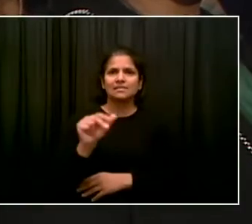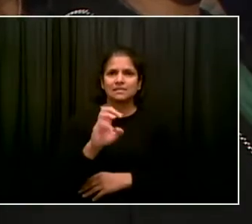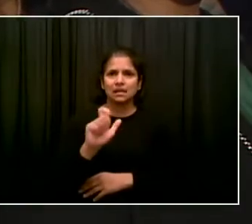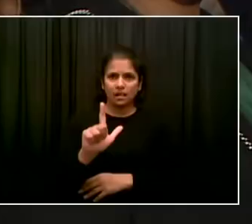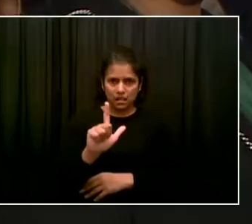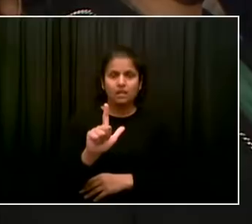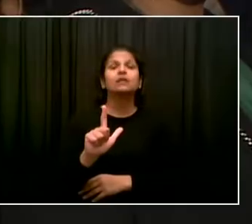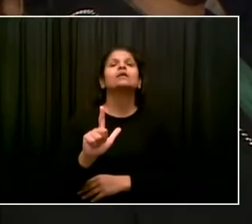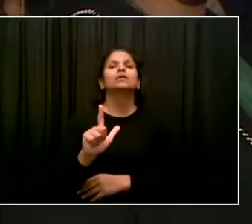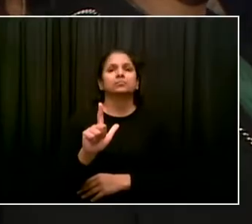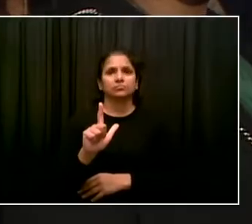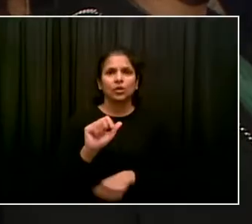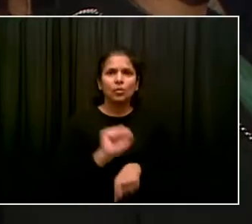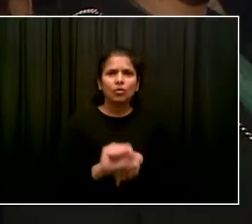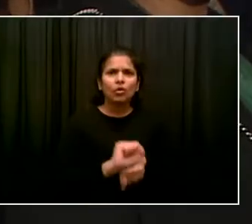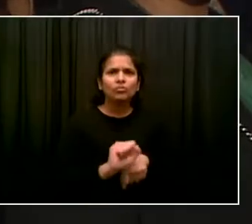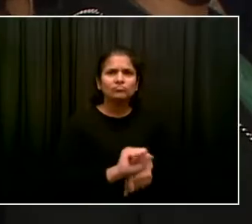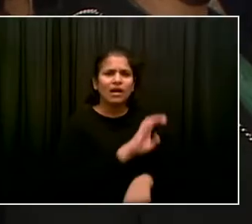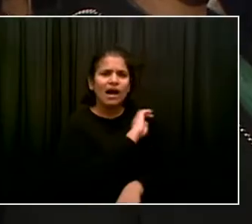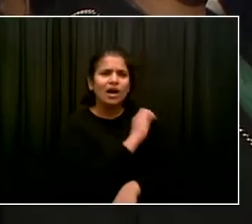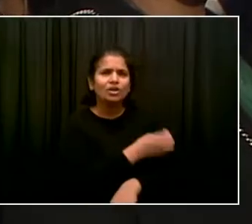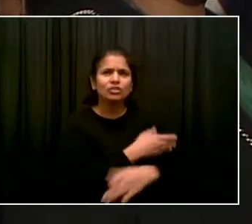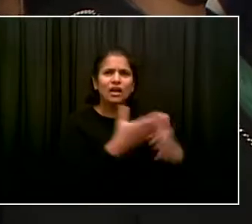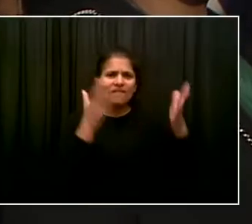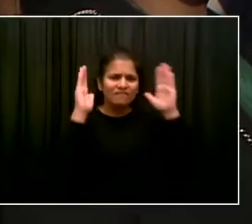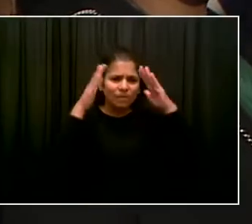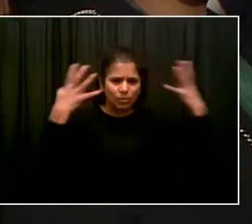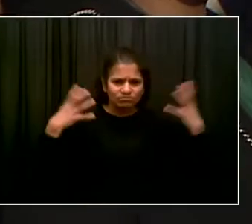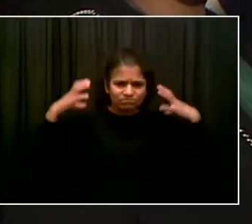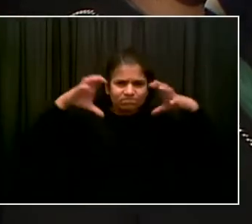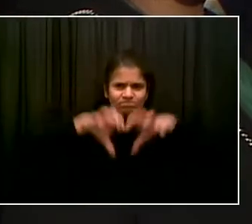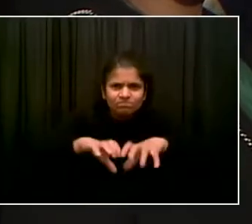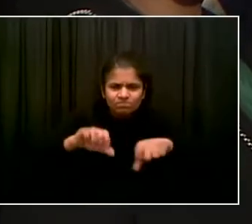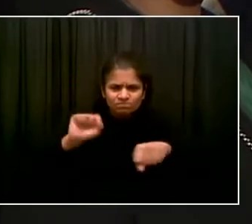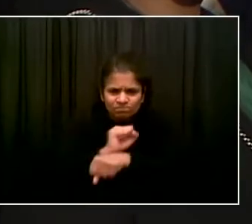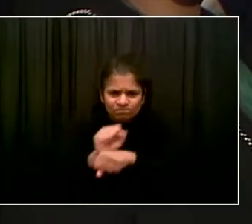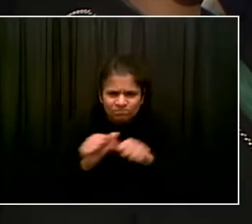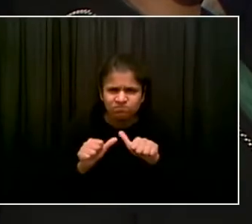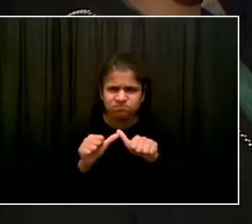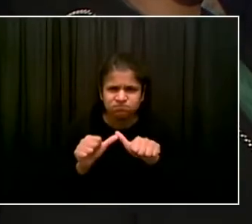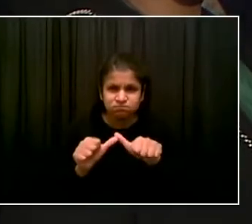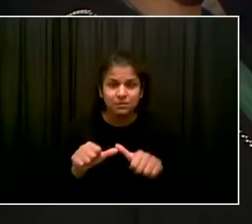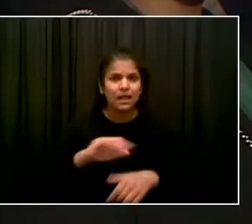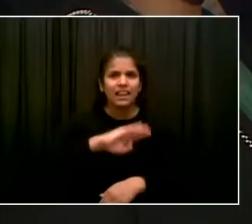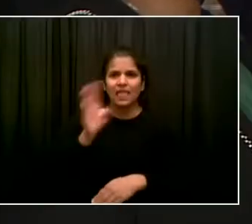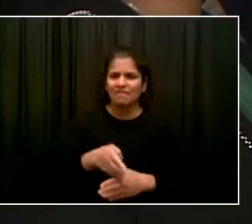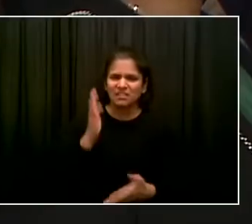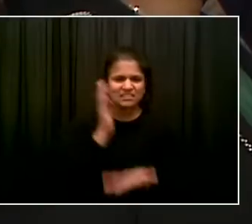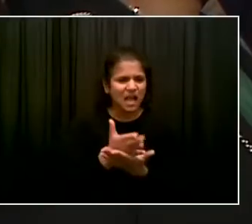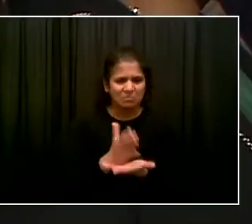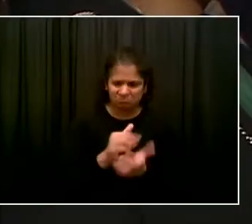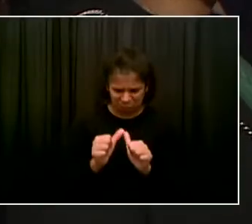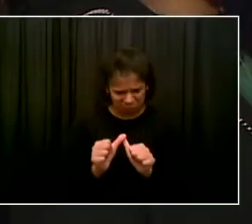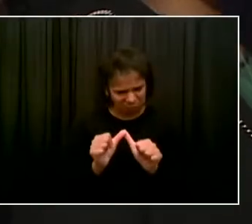WHAT IS STRIKING, IF YOU KNOW HAZEL, HER APPROACH, HER ENERGY, R HE FUOCS, LITERALLY NEVER WAVERS.